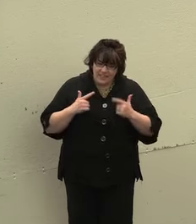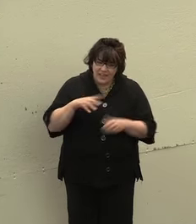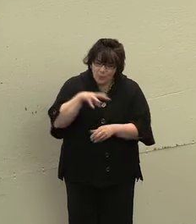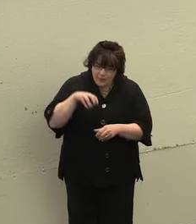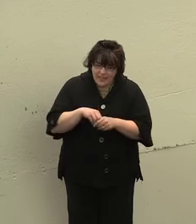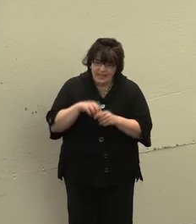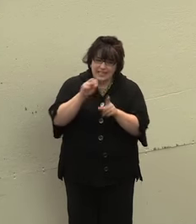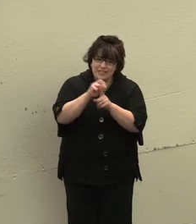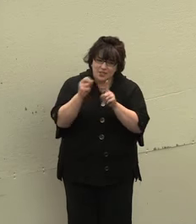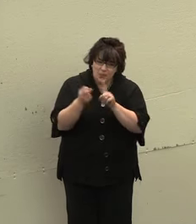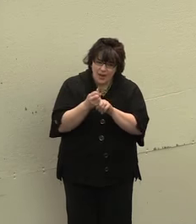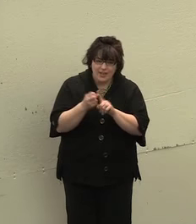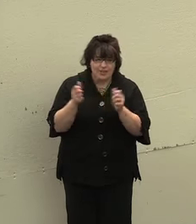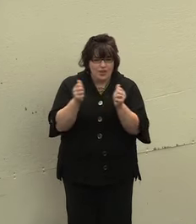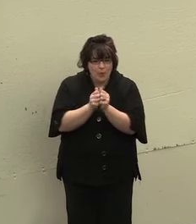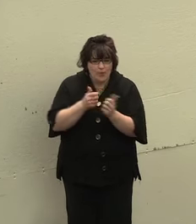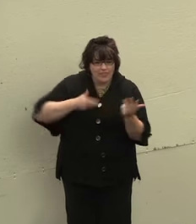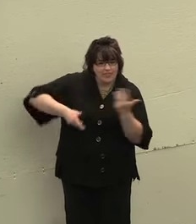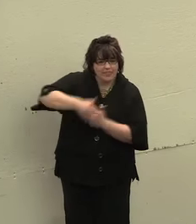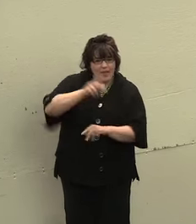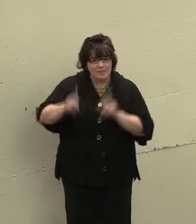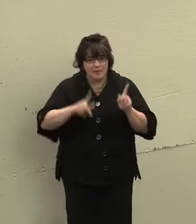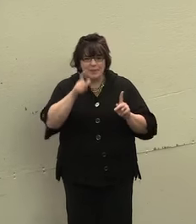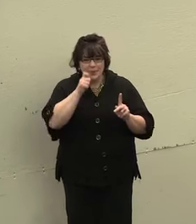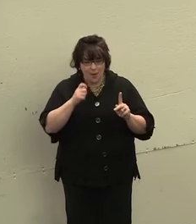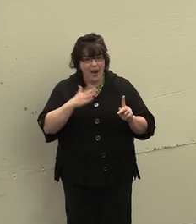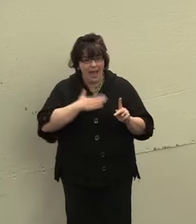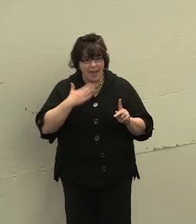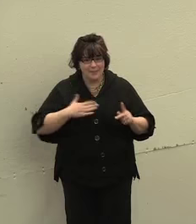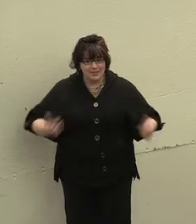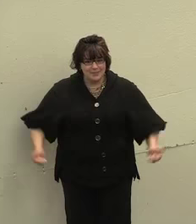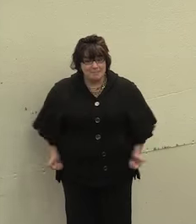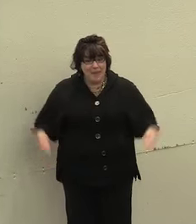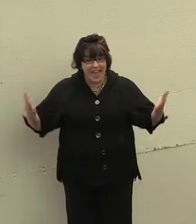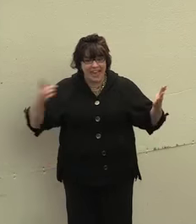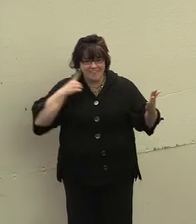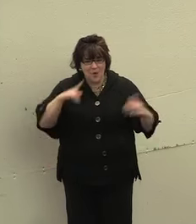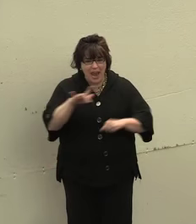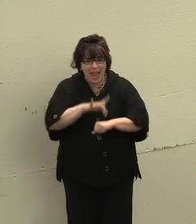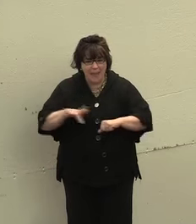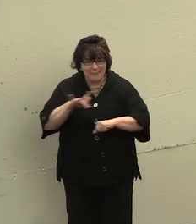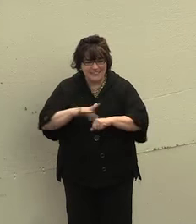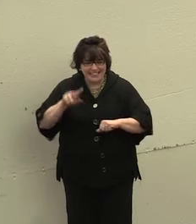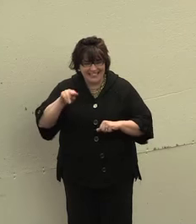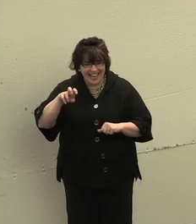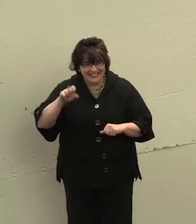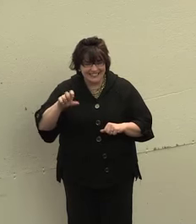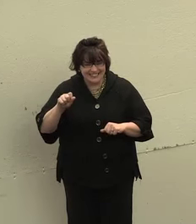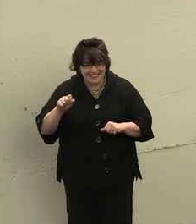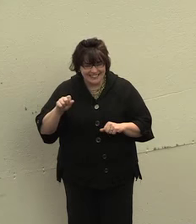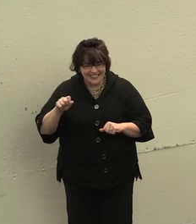where there are people who are prepared to pay a lot of money for emptiness, as you say. That's not always the case, because in other cultures,